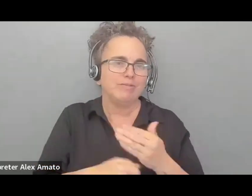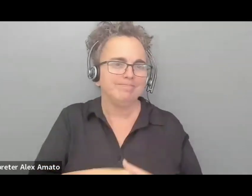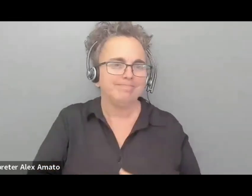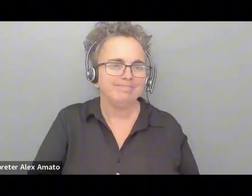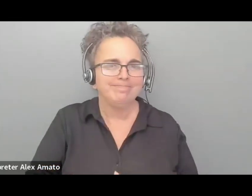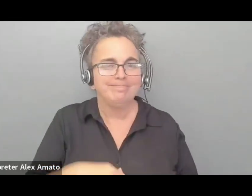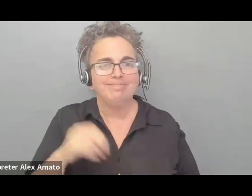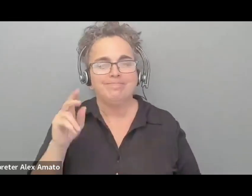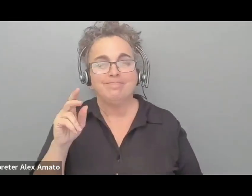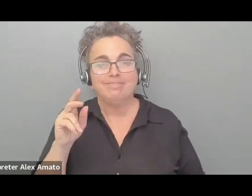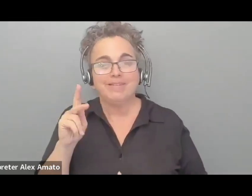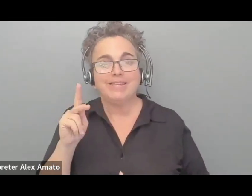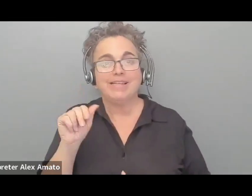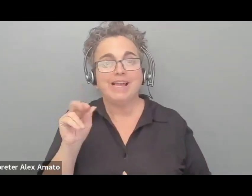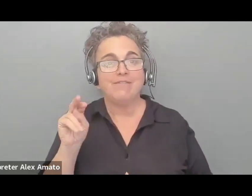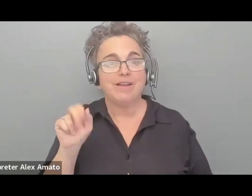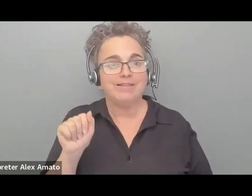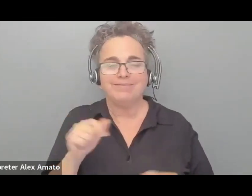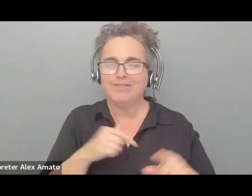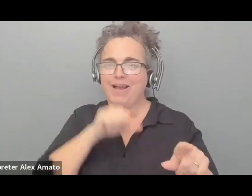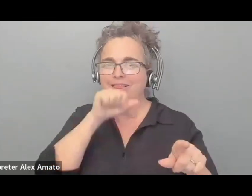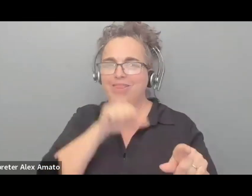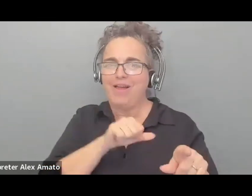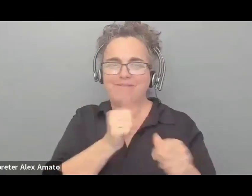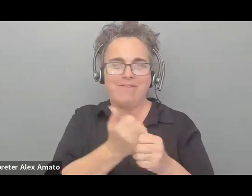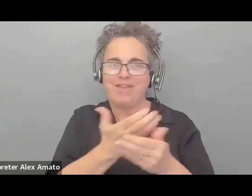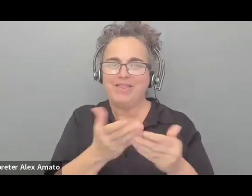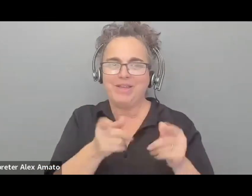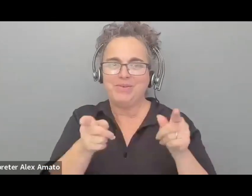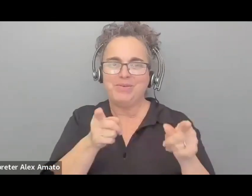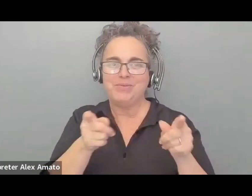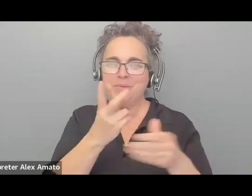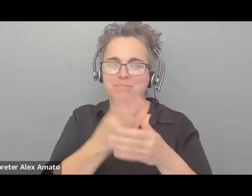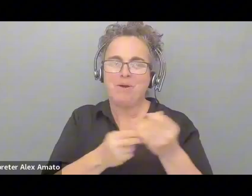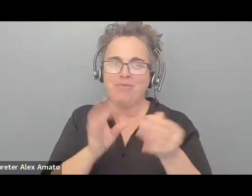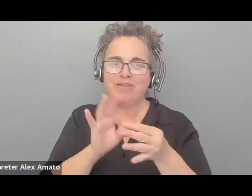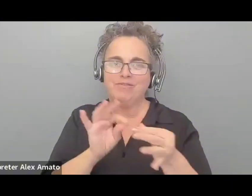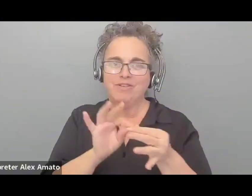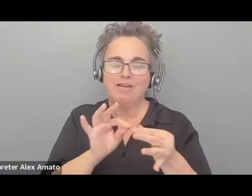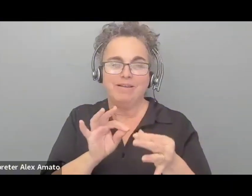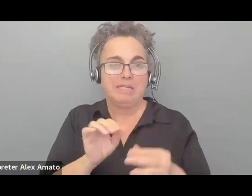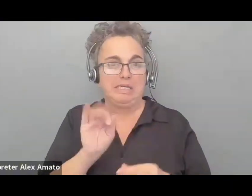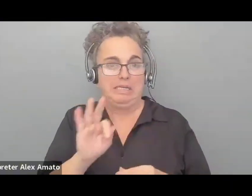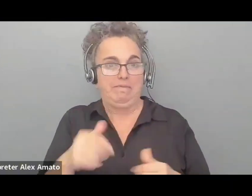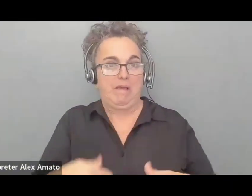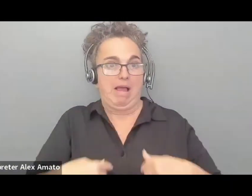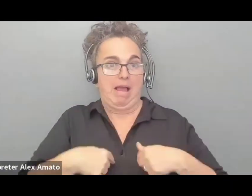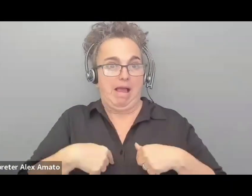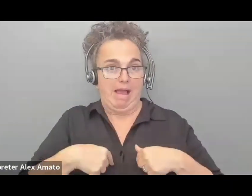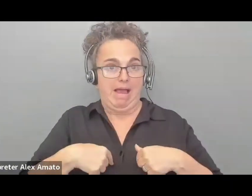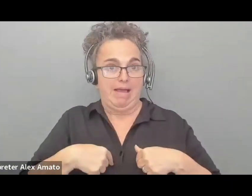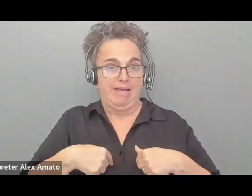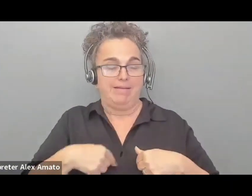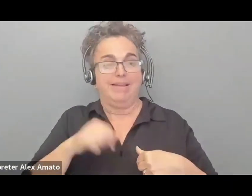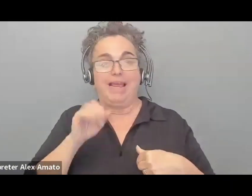I love everything that you both have shared. I'll just say I think if I was to give, if I picture myself as a student